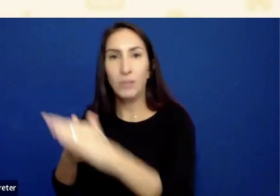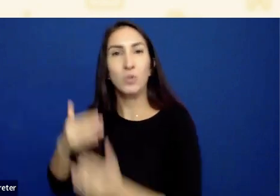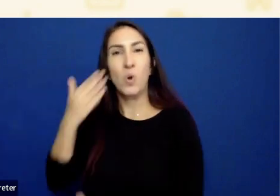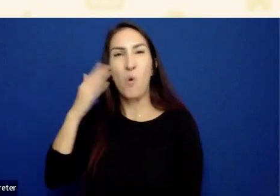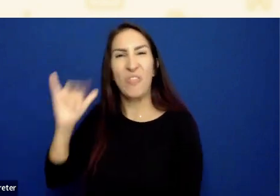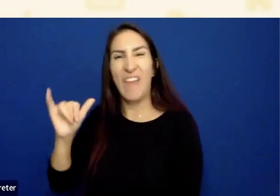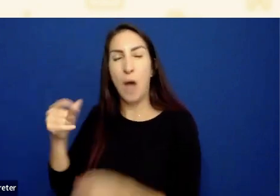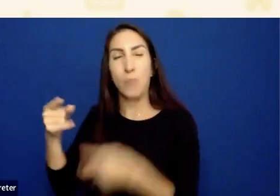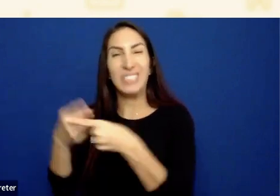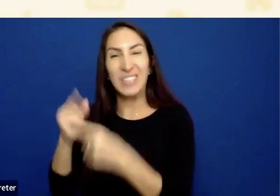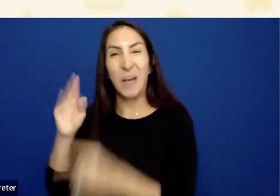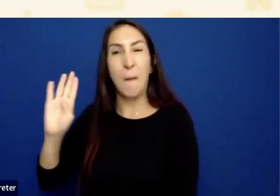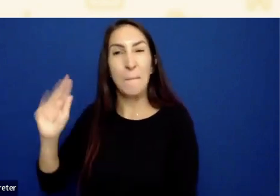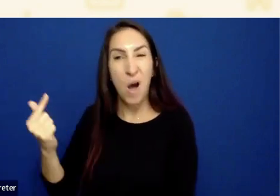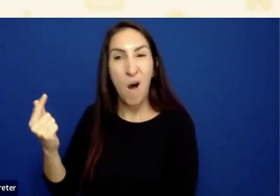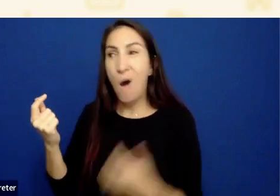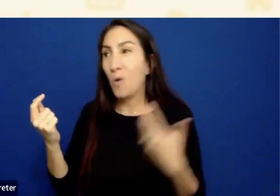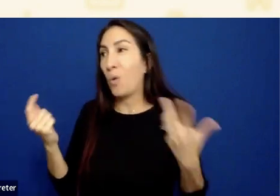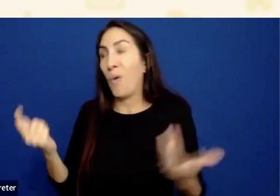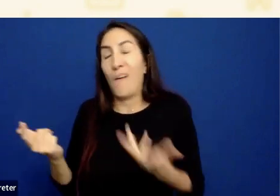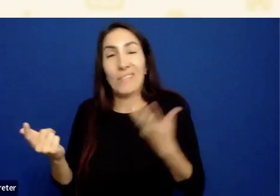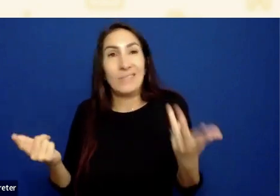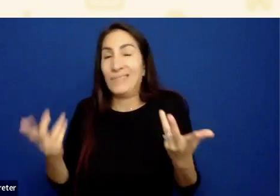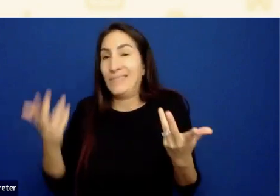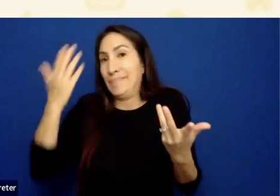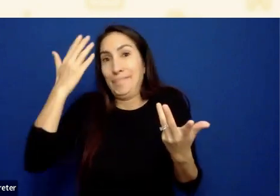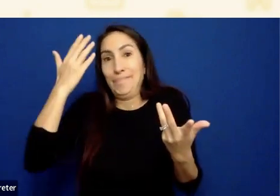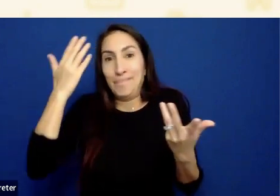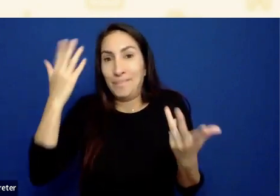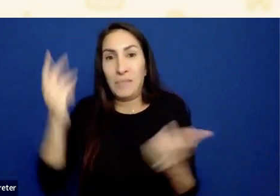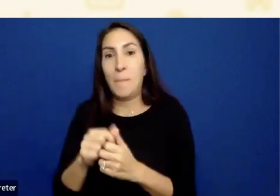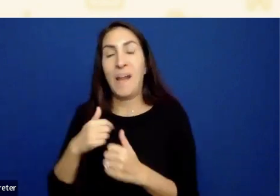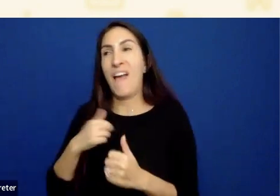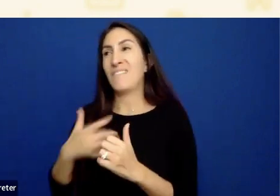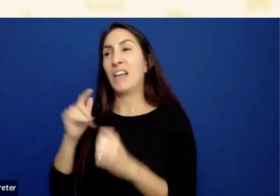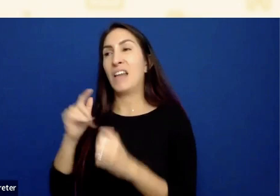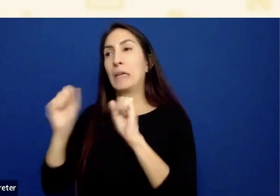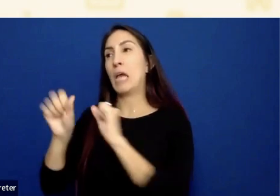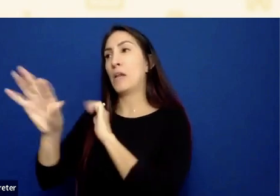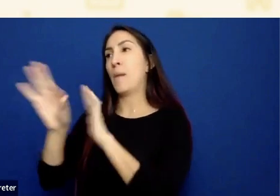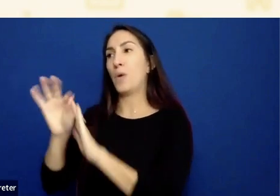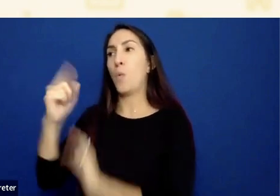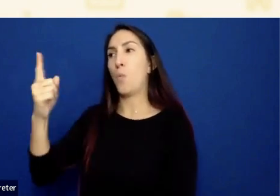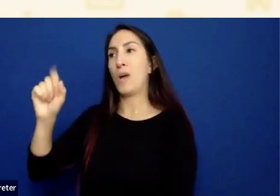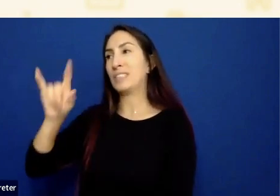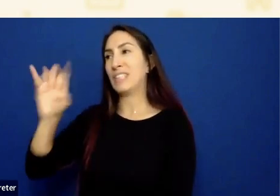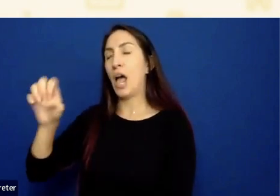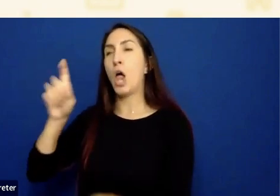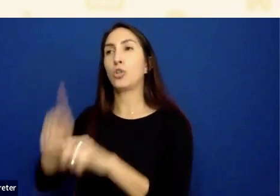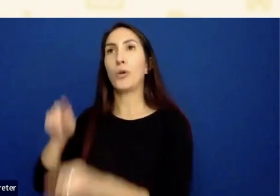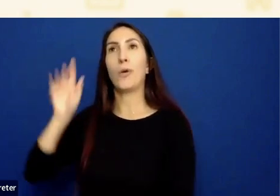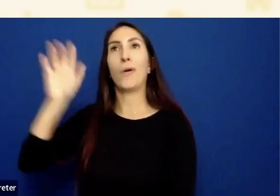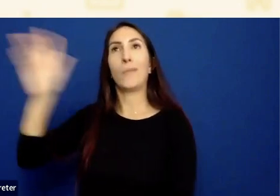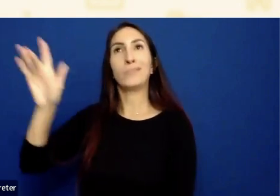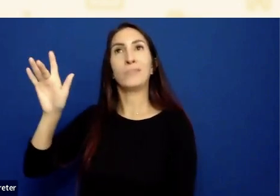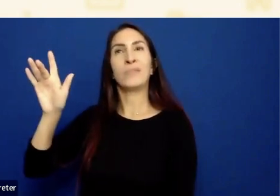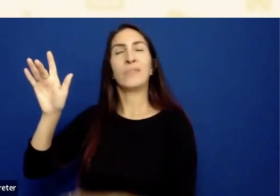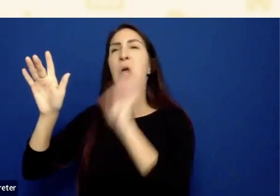but I could only select one style at a time. I couldn't switch between them. That sounds like a bug.